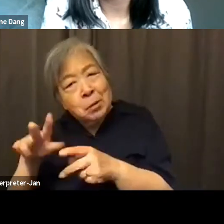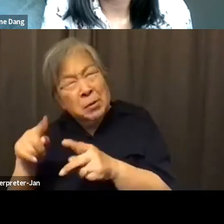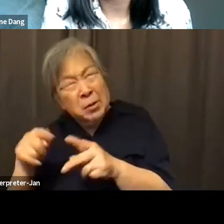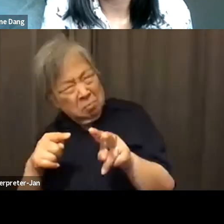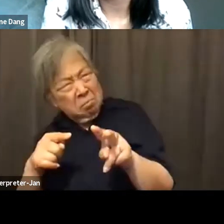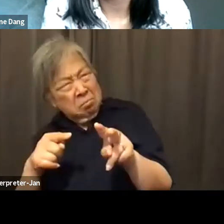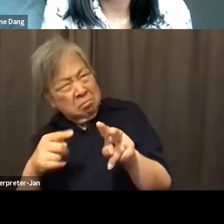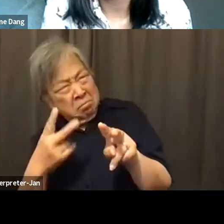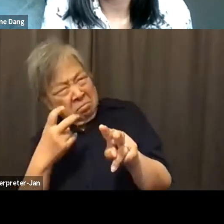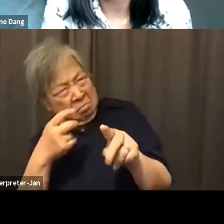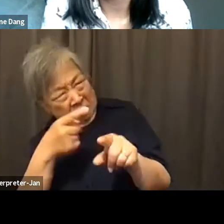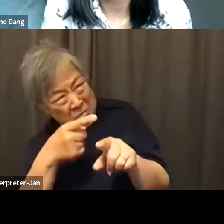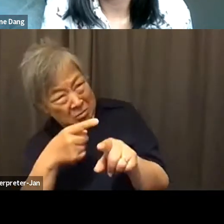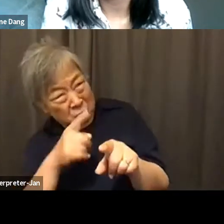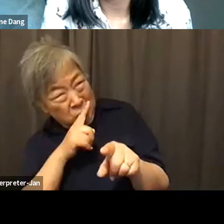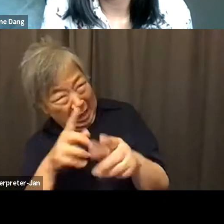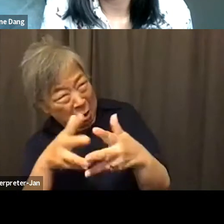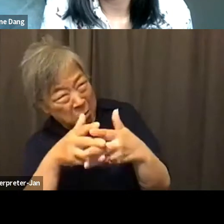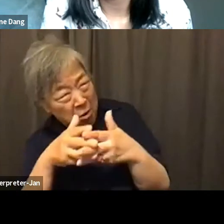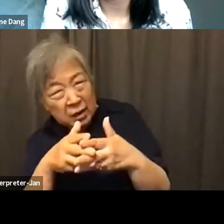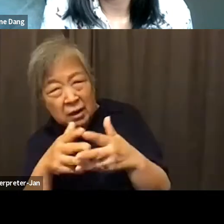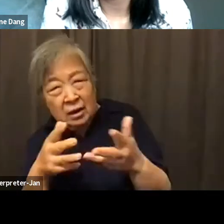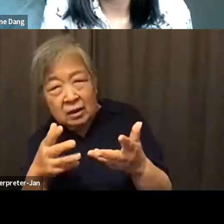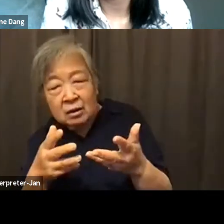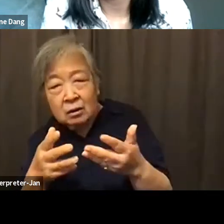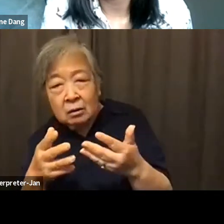your American-ness, whatever that might mean to you?